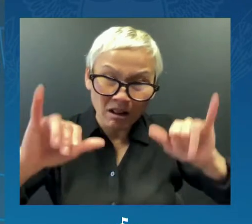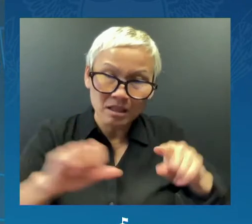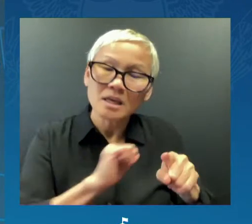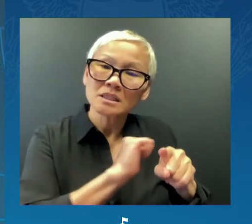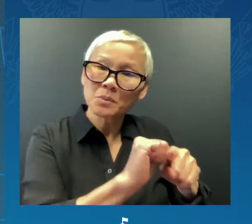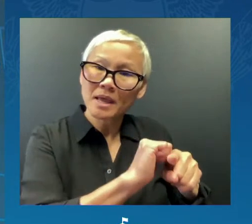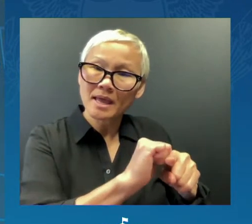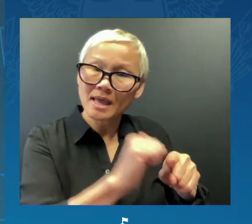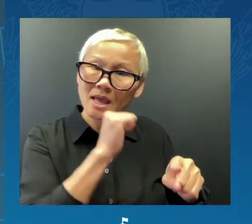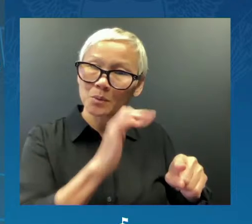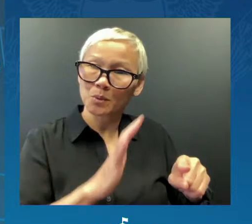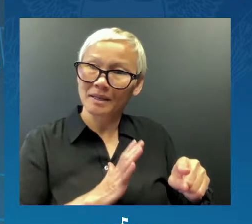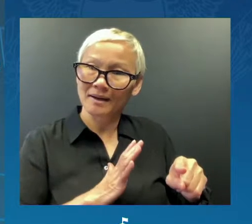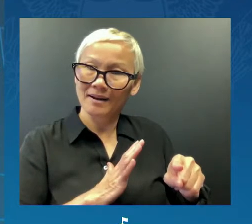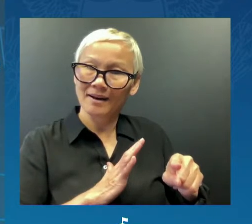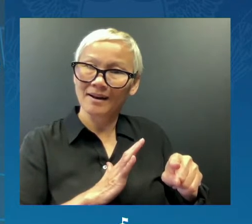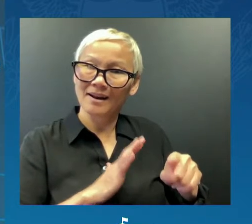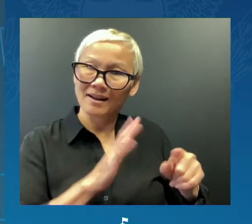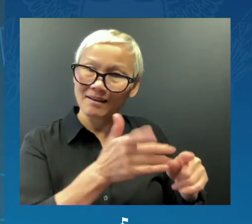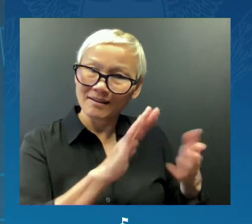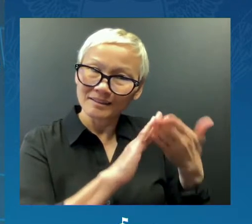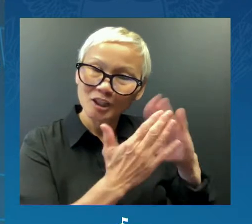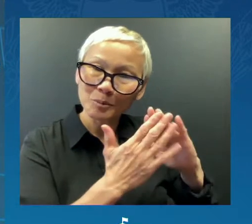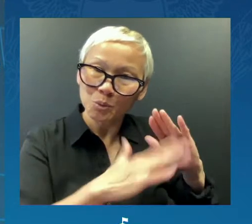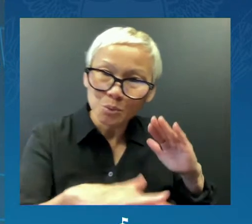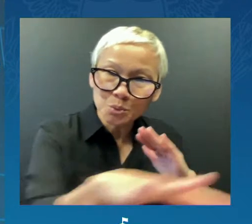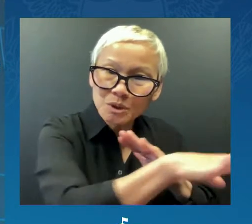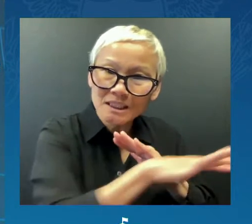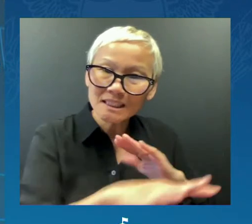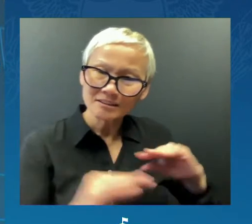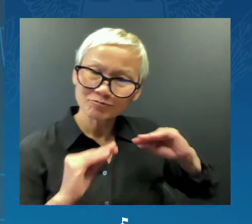Because we know that when we invest in populations